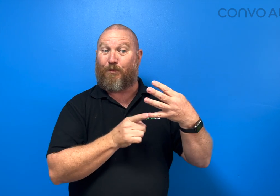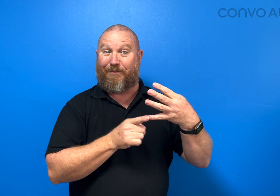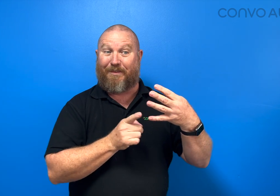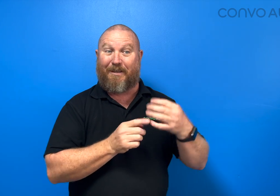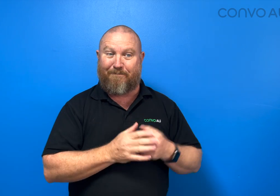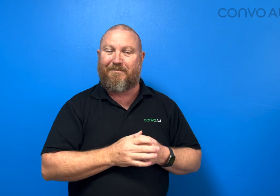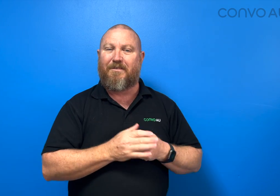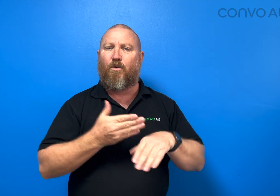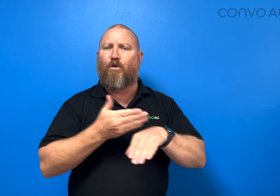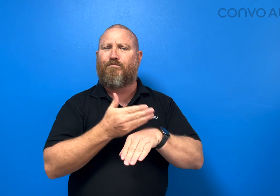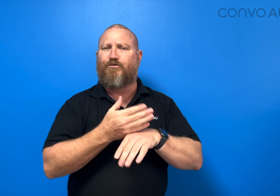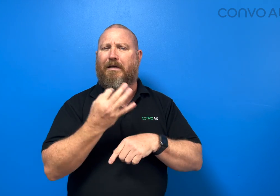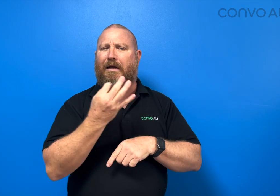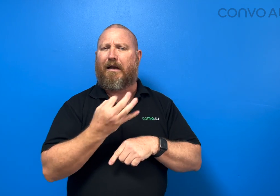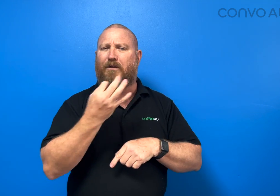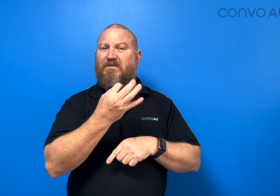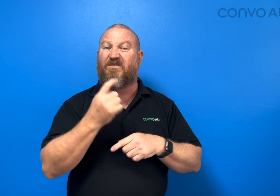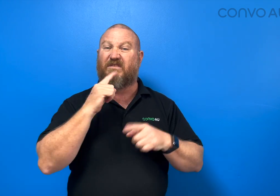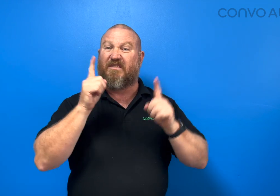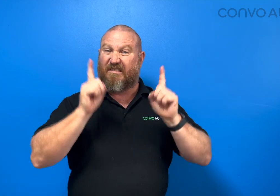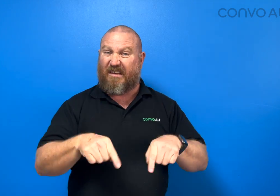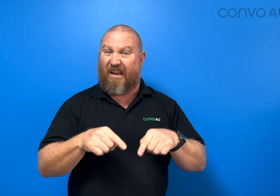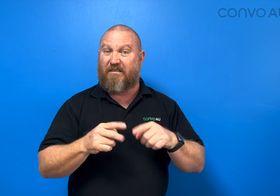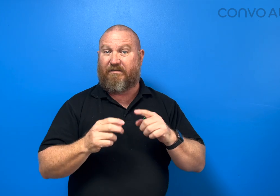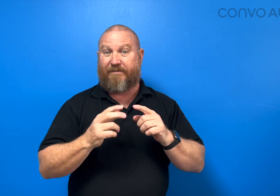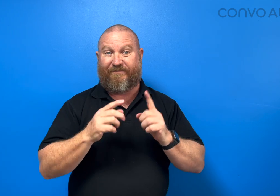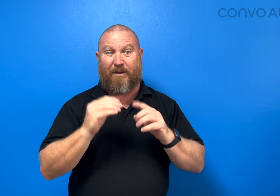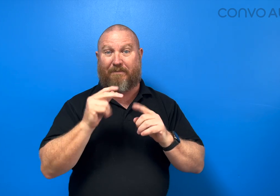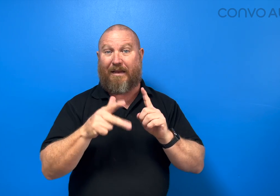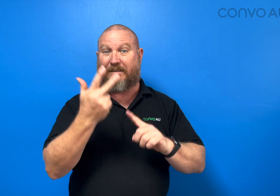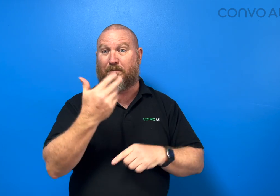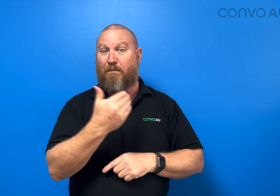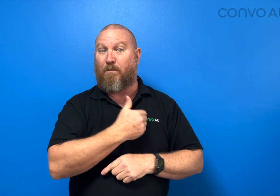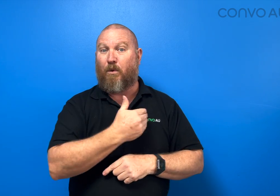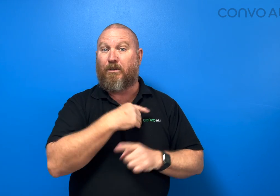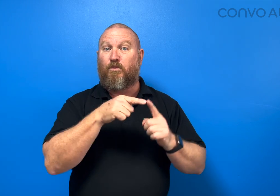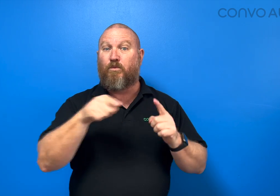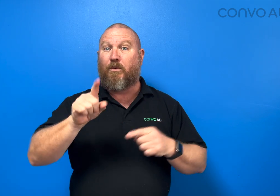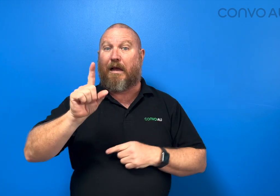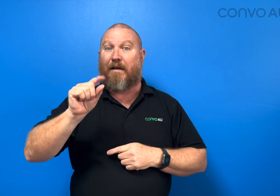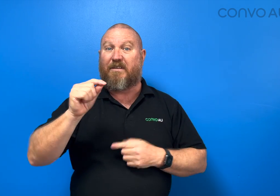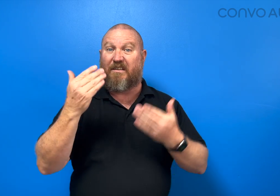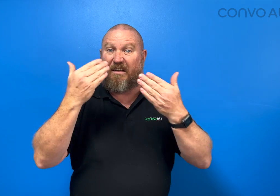4. Operating Hours - Convo Australia is increasing the service hours from 2 May 2022